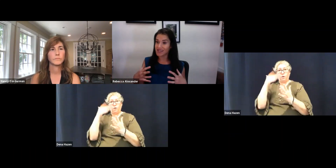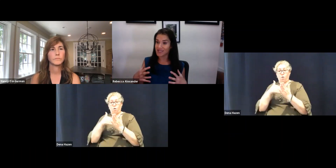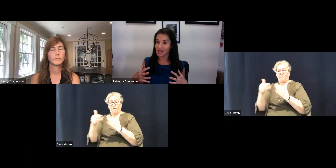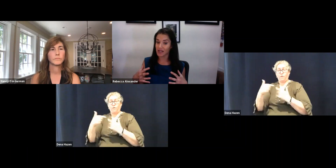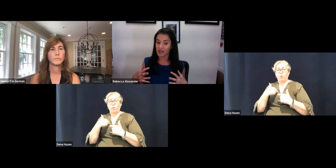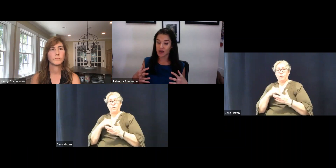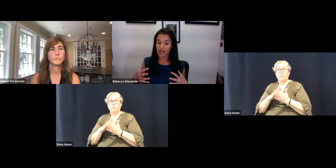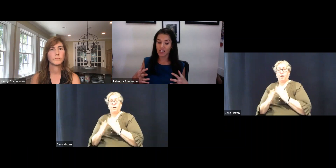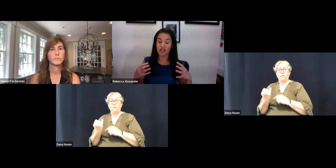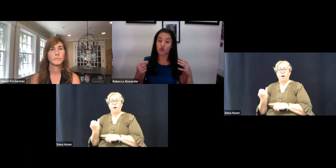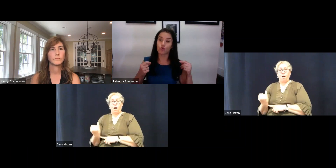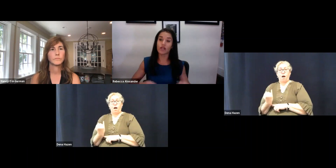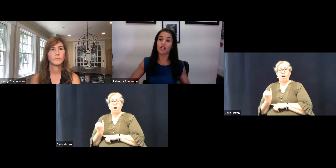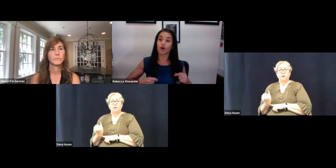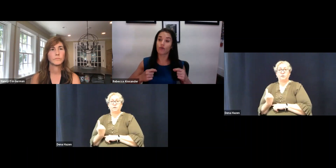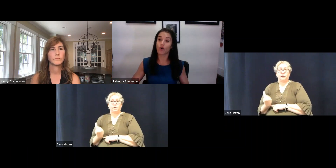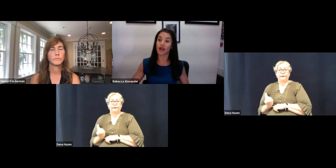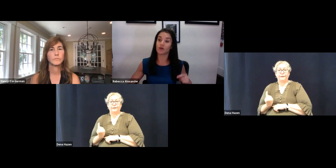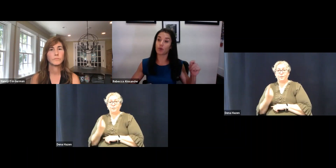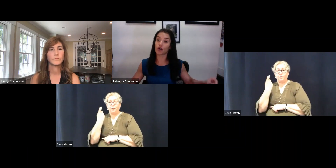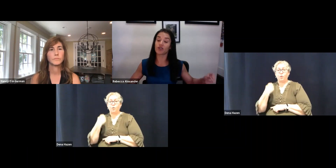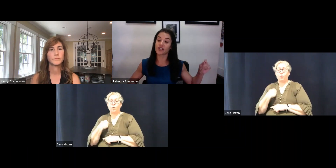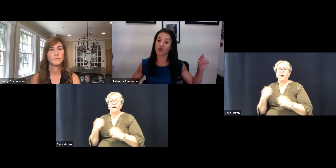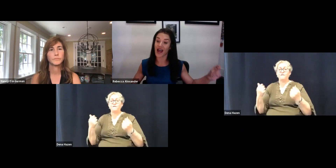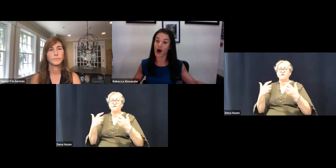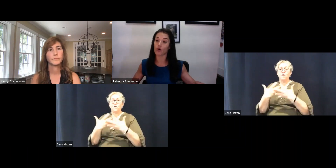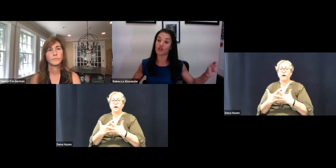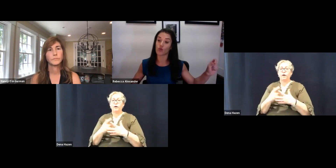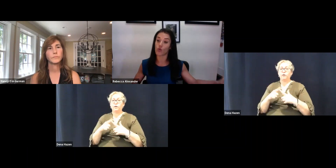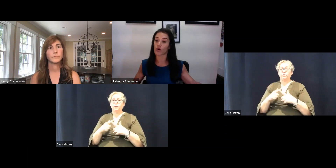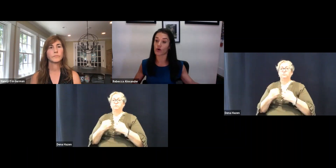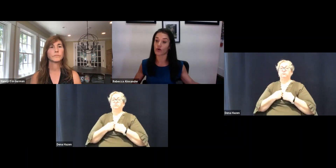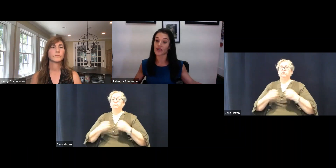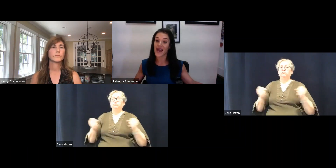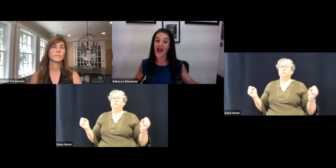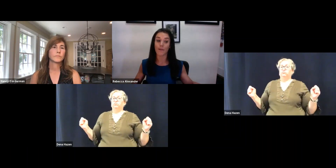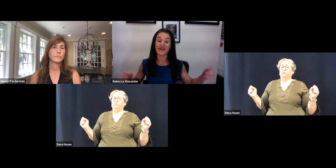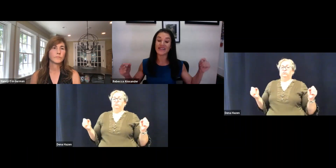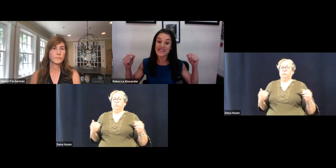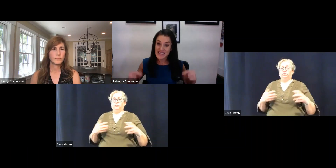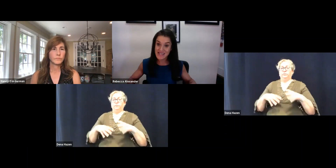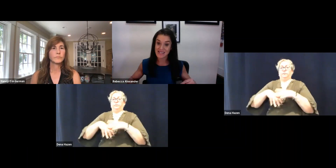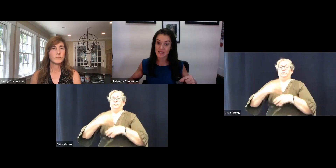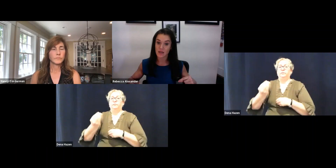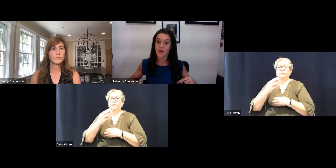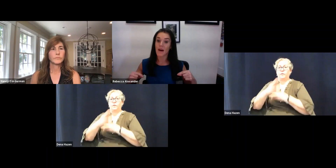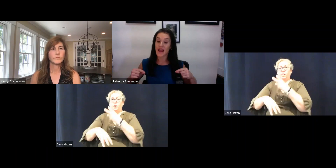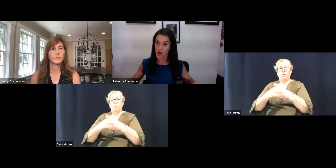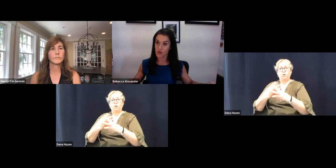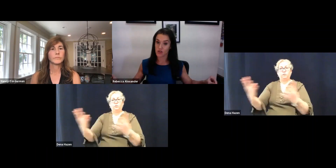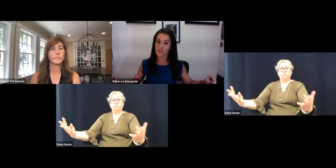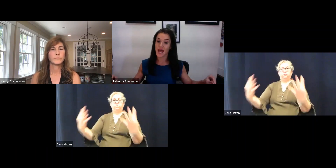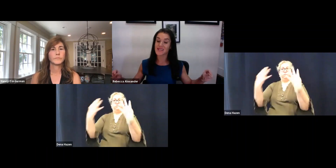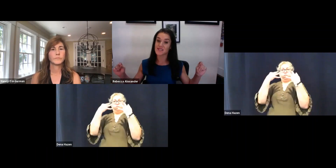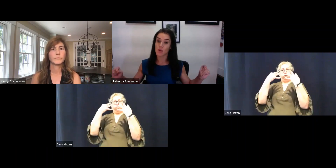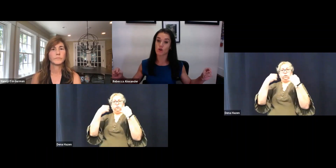isolated is because we are afraid to put ourselves out in the world and be seen by others as someone